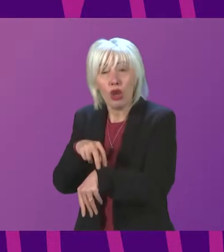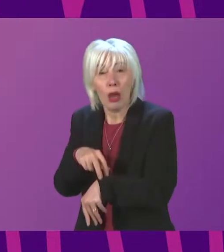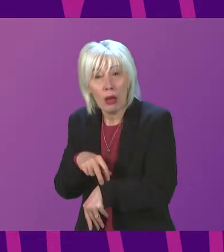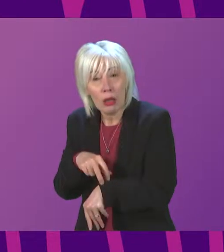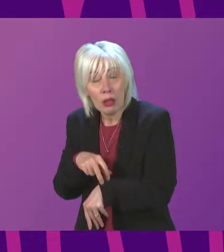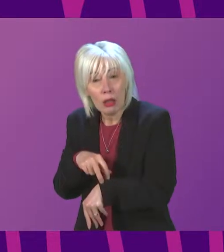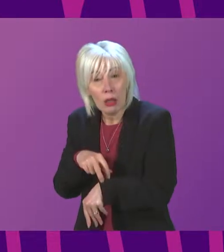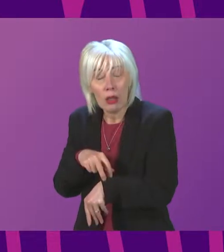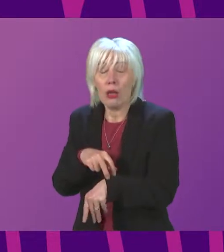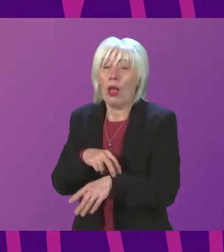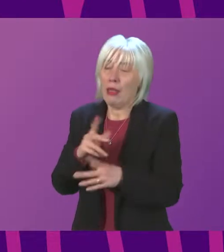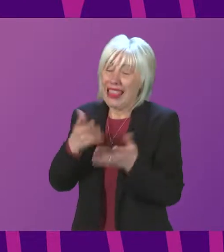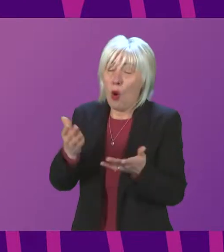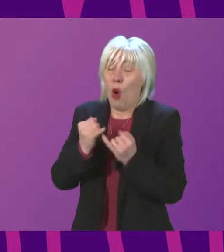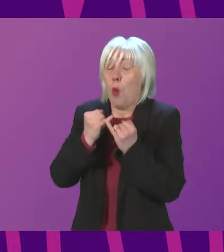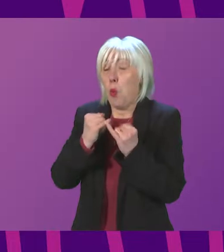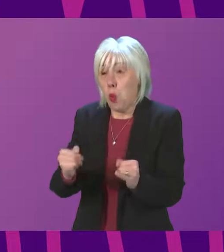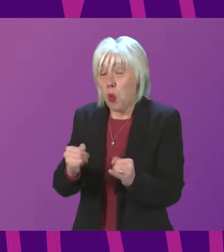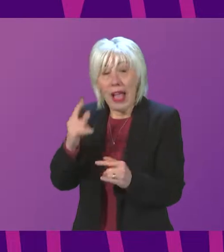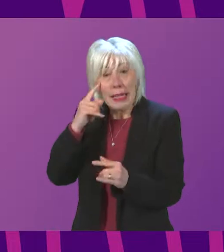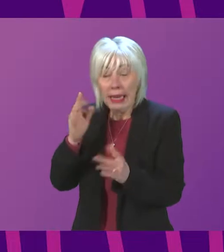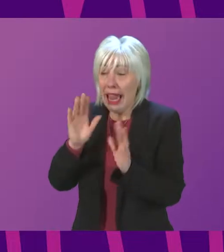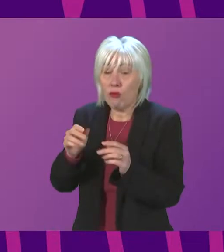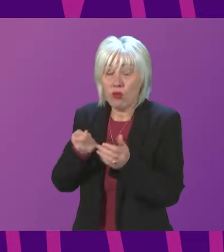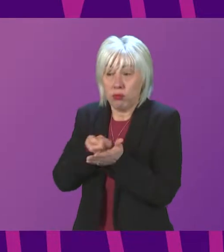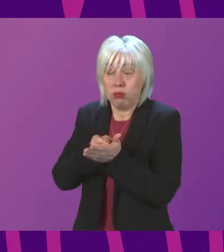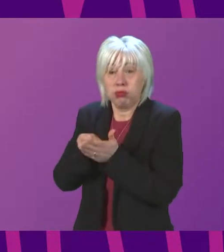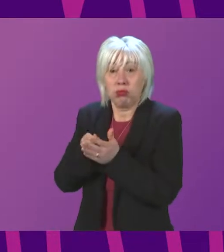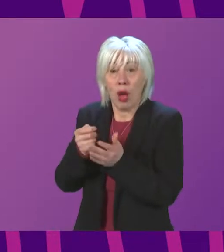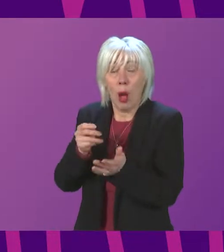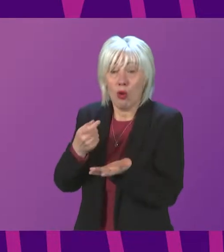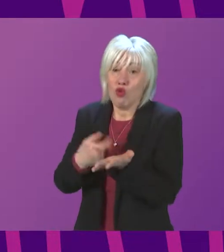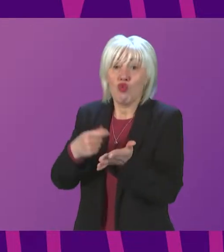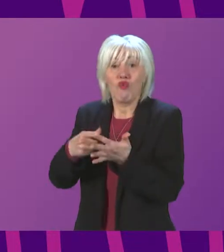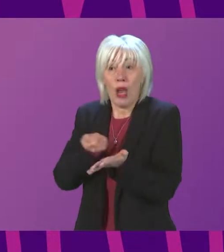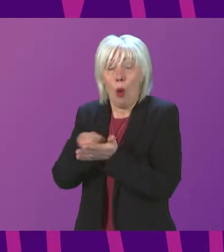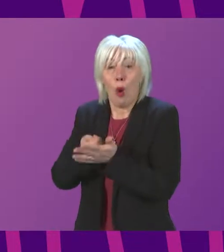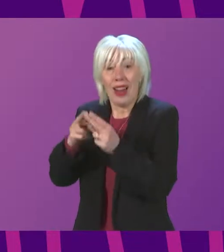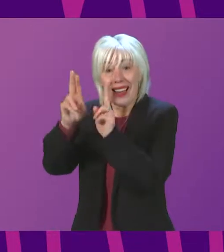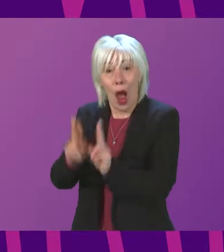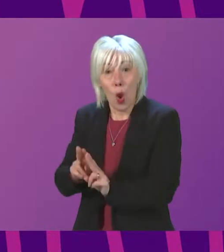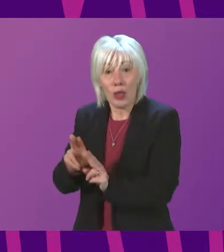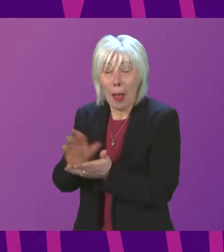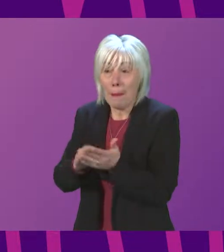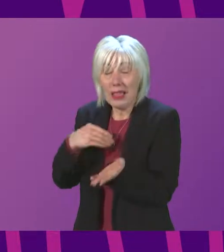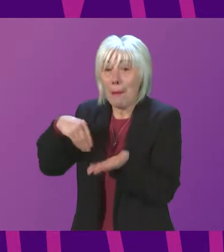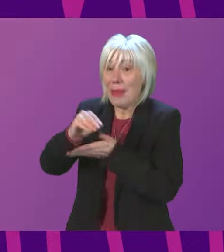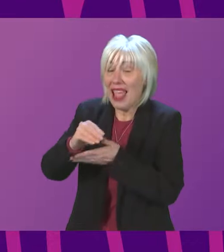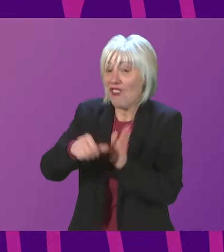Things are now so bad that he is considering remortgaging his house to pay for the surgery that he may need. Ricky is not alone.